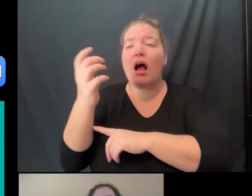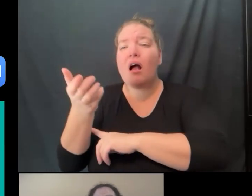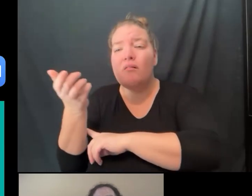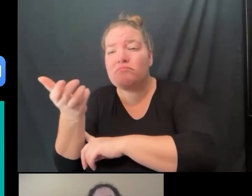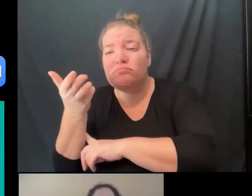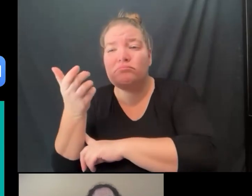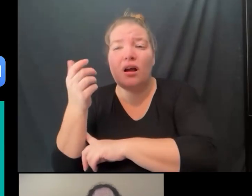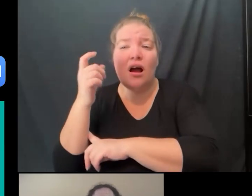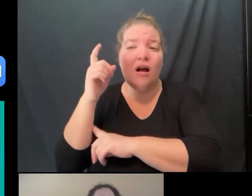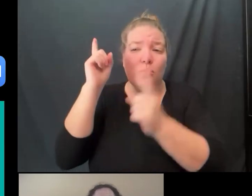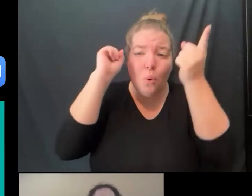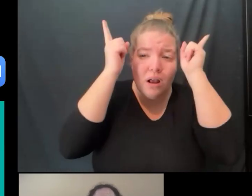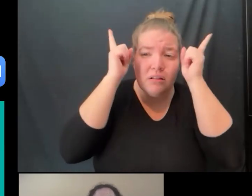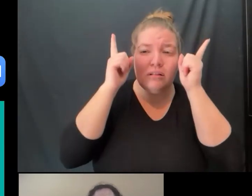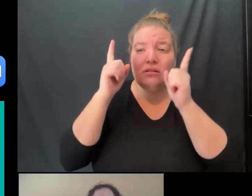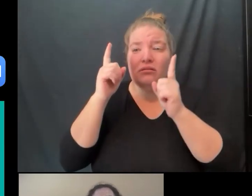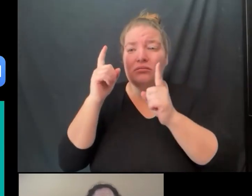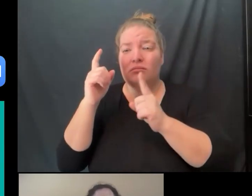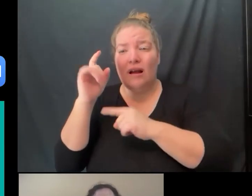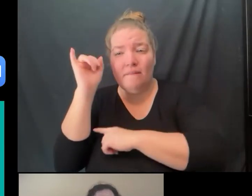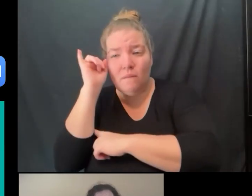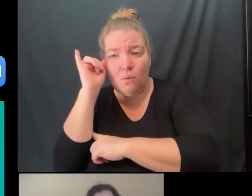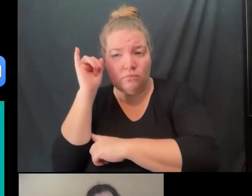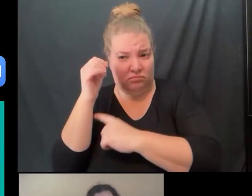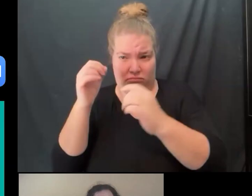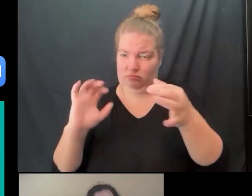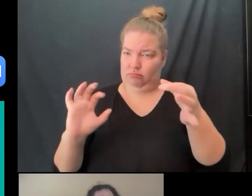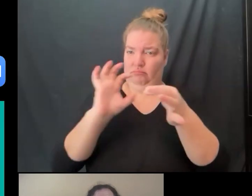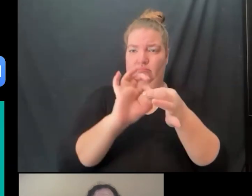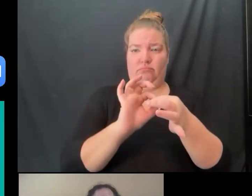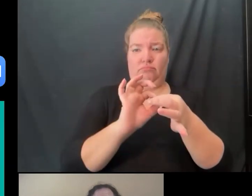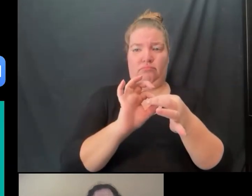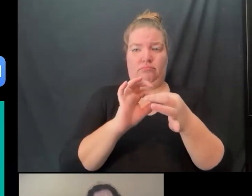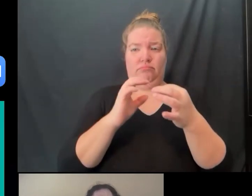be able to present be presenting my camera and my shared